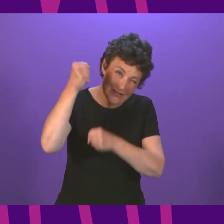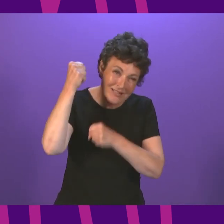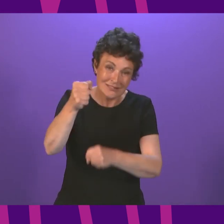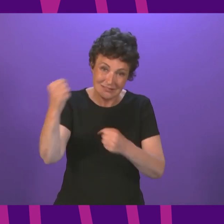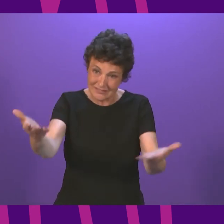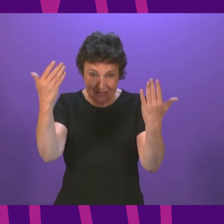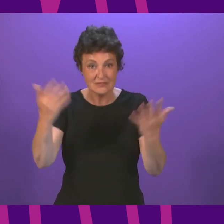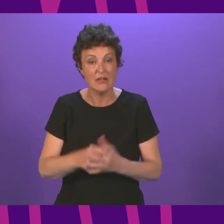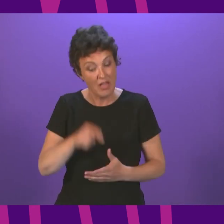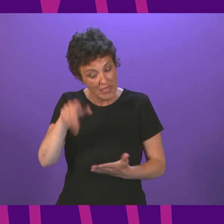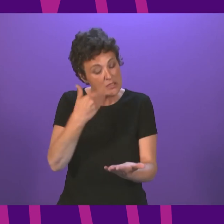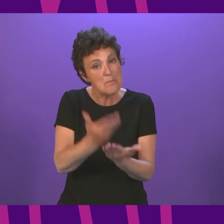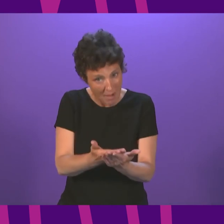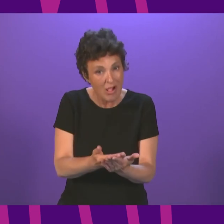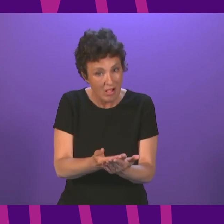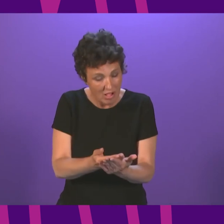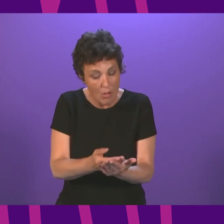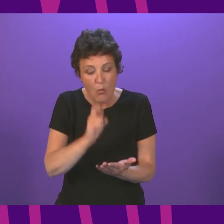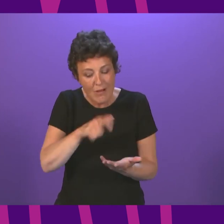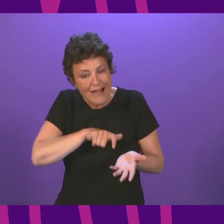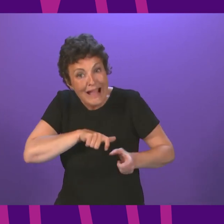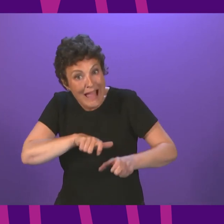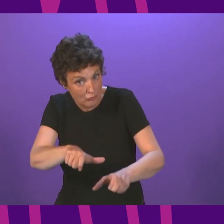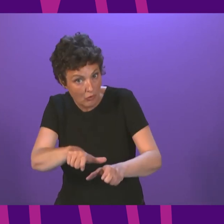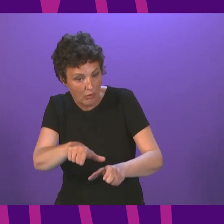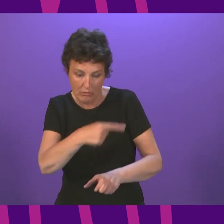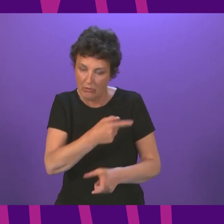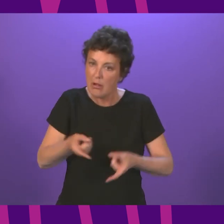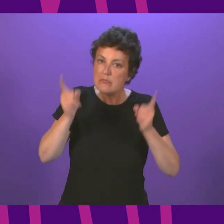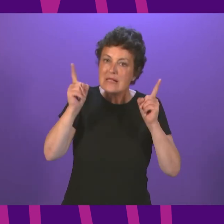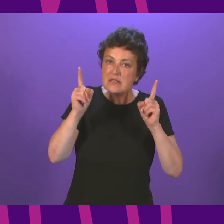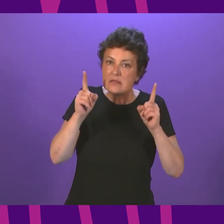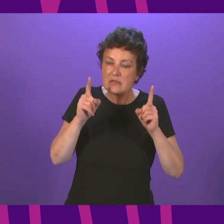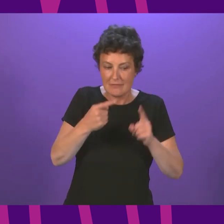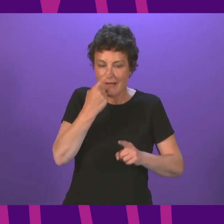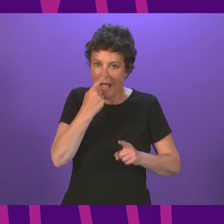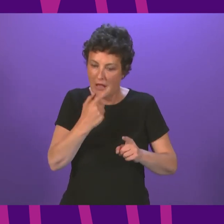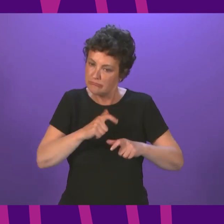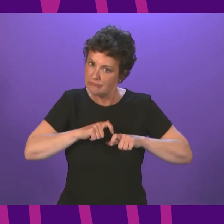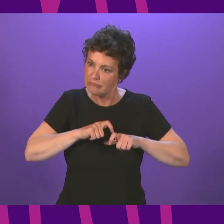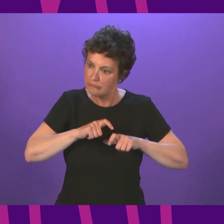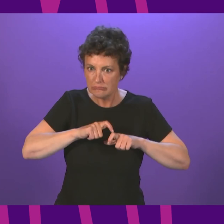I want to put on record the good work that has been done by a range of stakeholders,